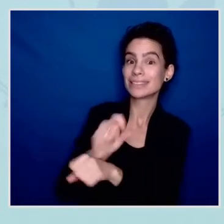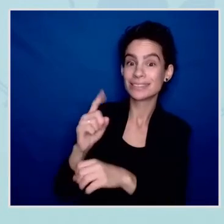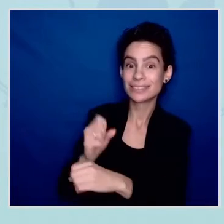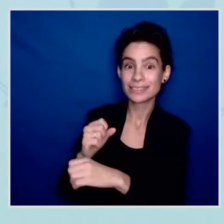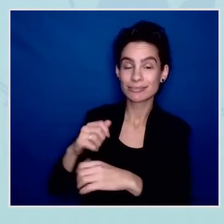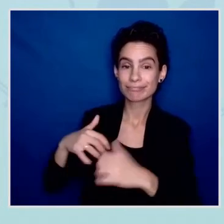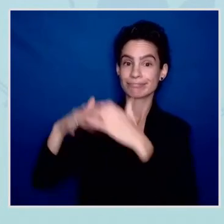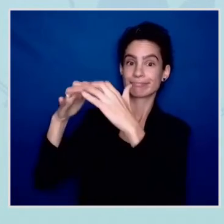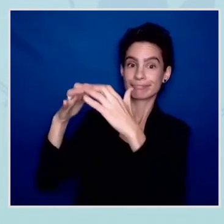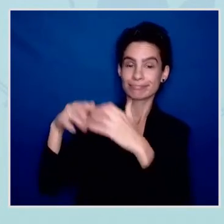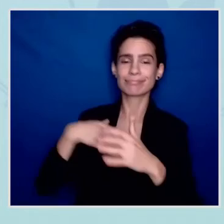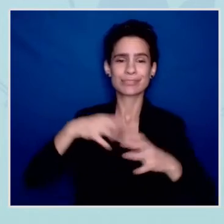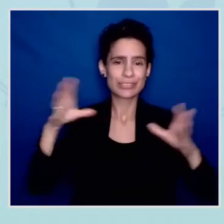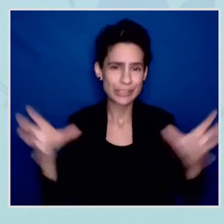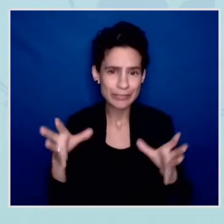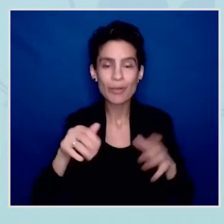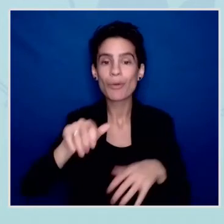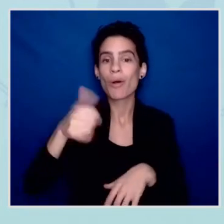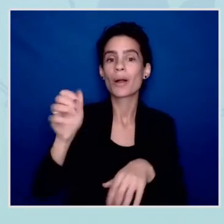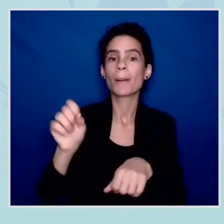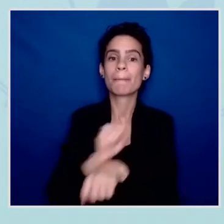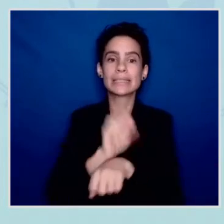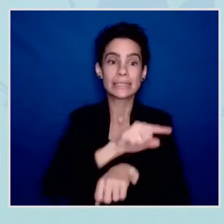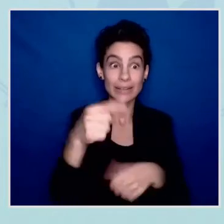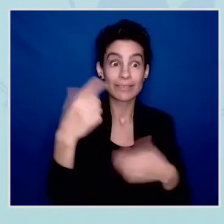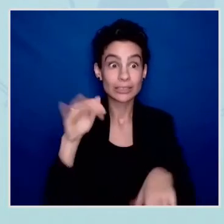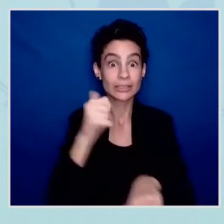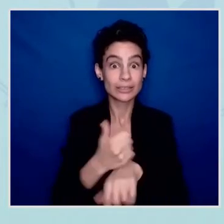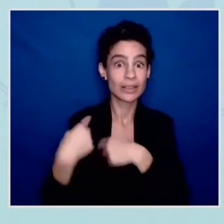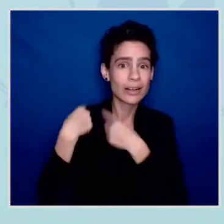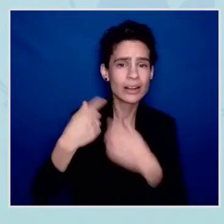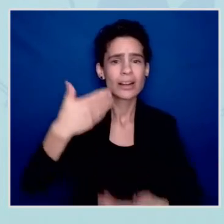THEIR SKILLS, THEIR